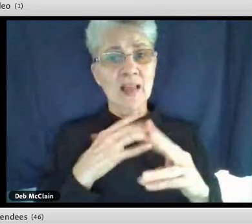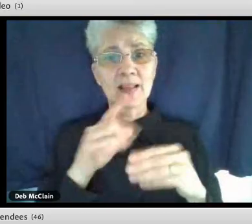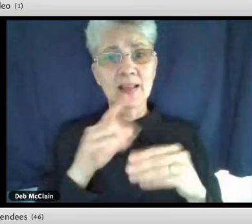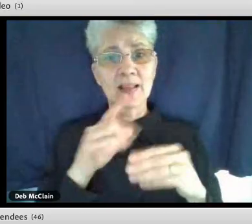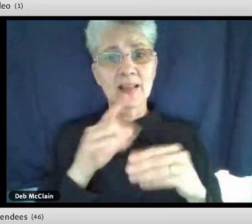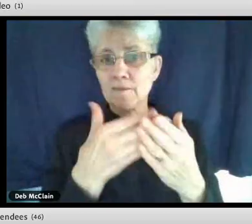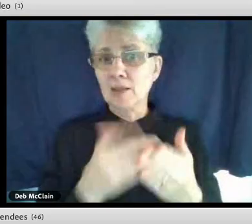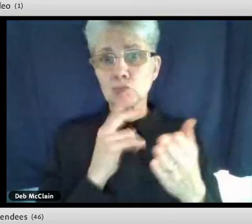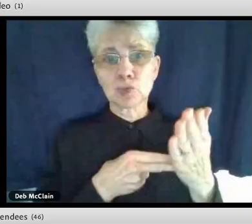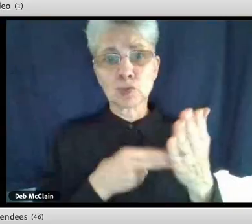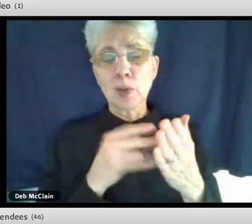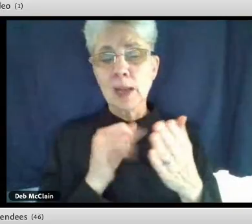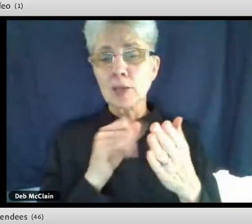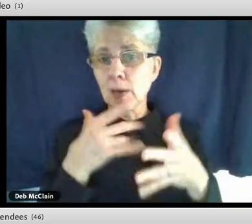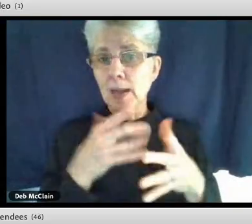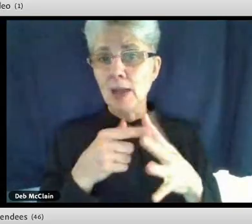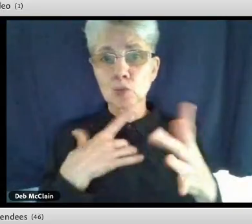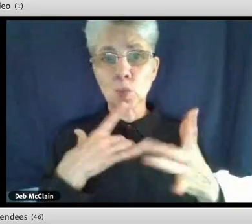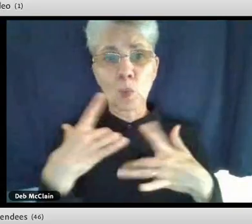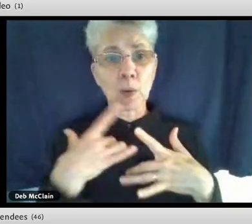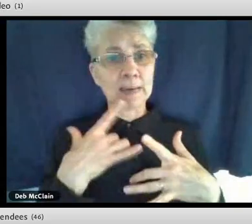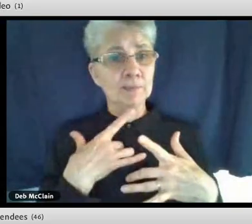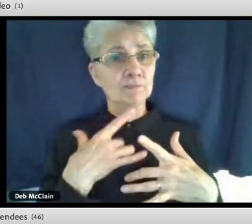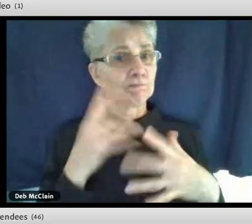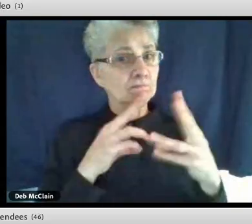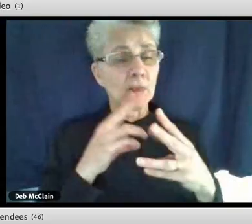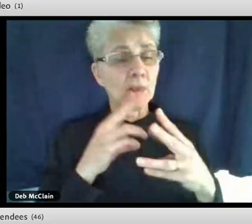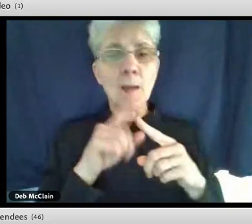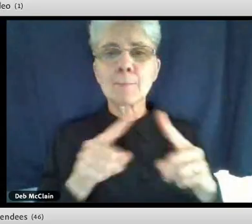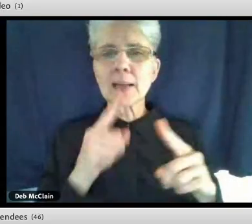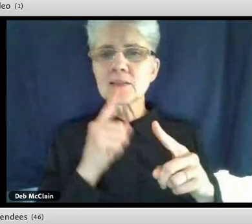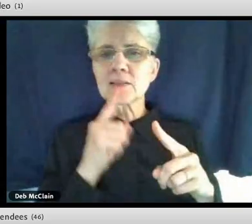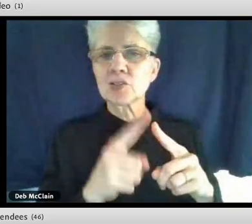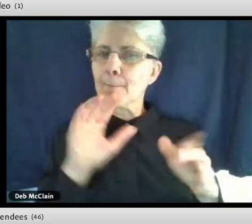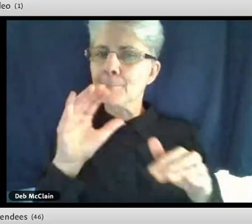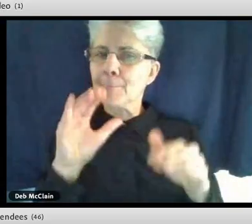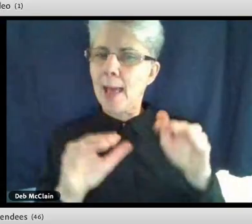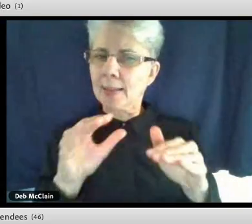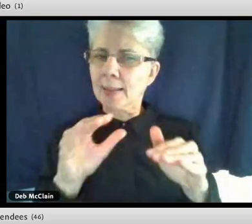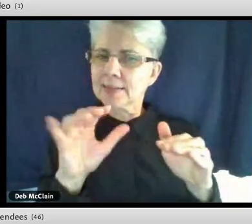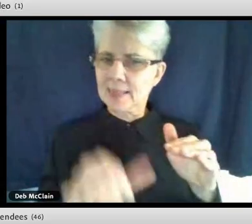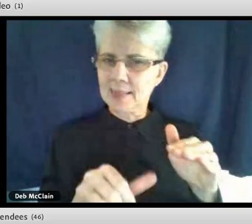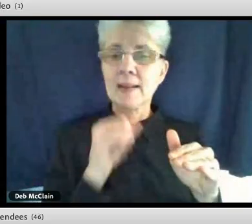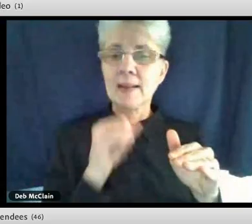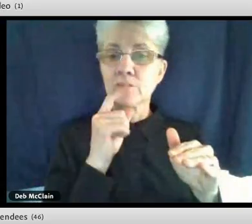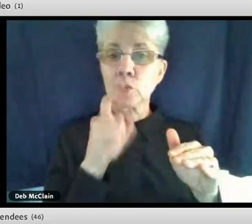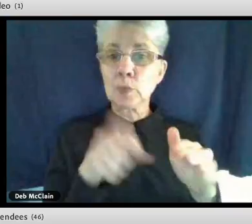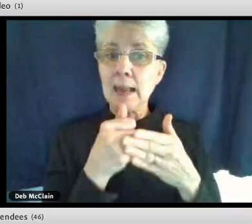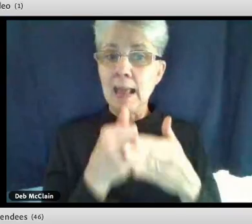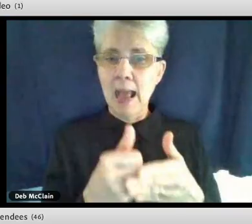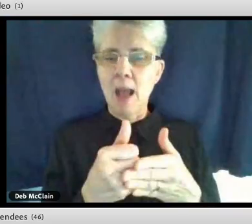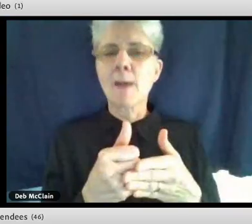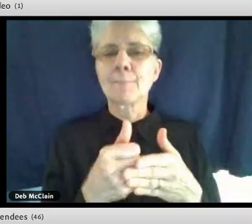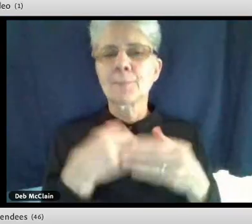and feel bad, but again, balance that out, you know, and if you do need help, I'm going to give you some information about that.